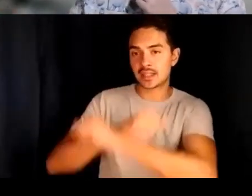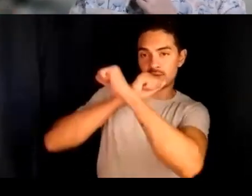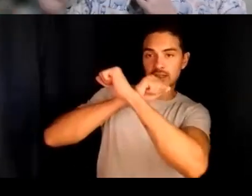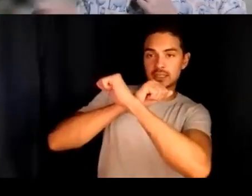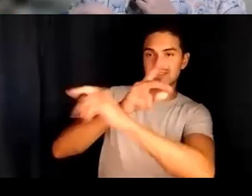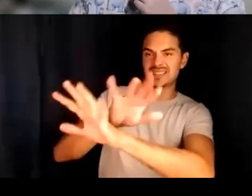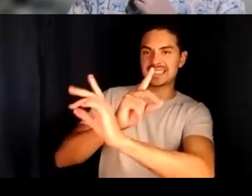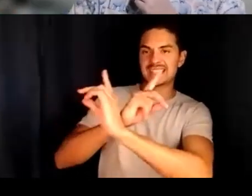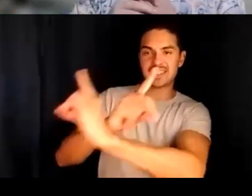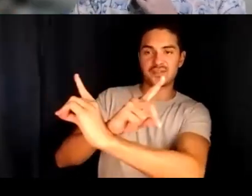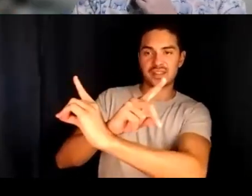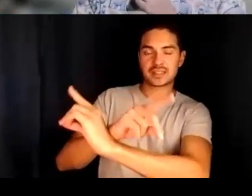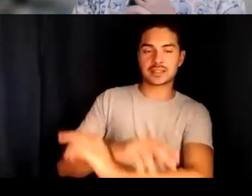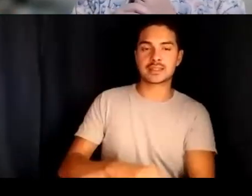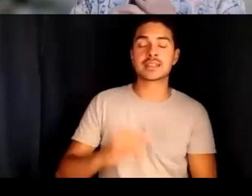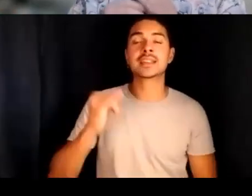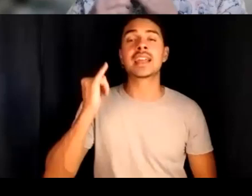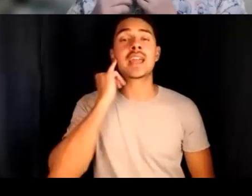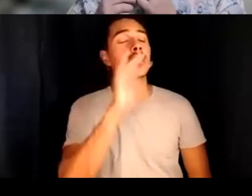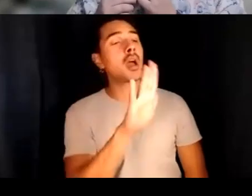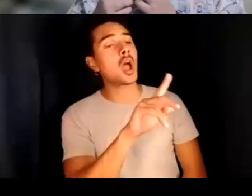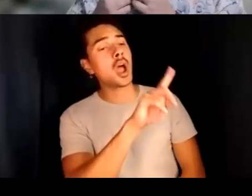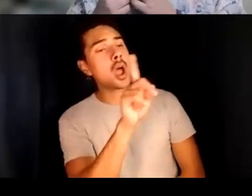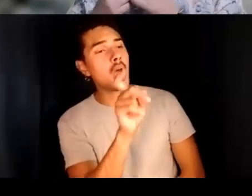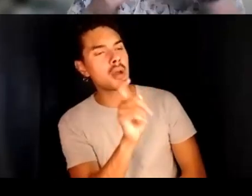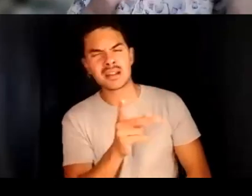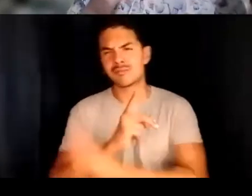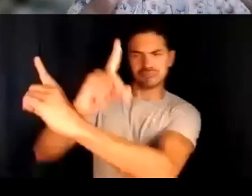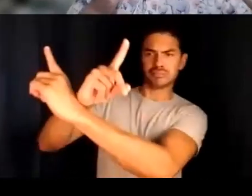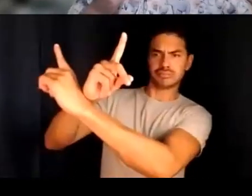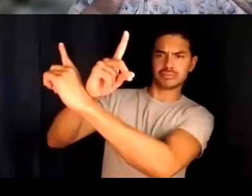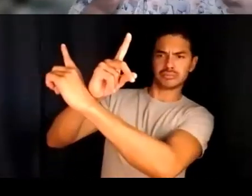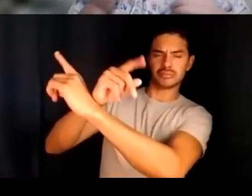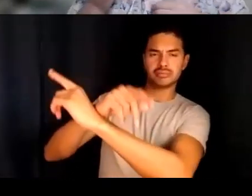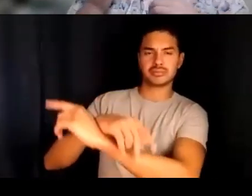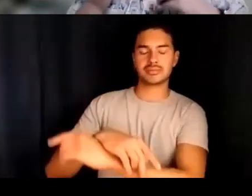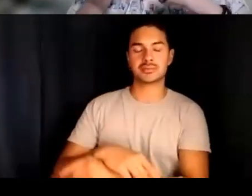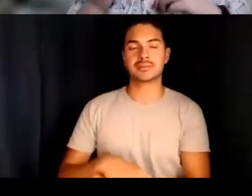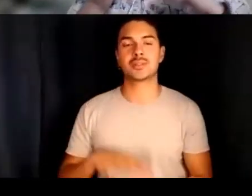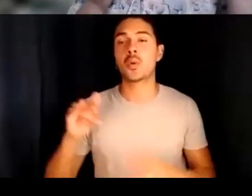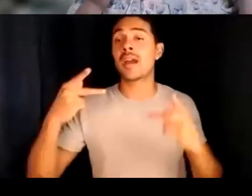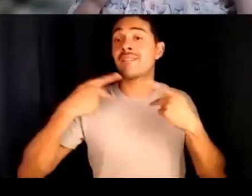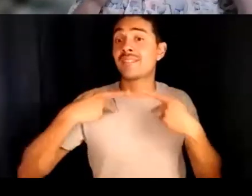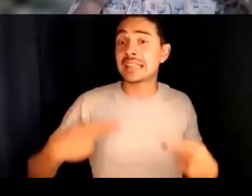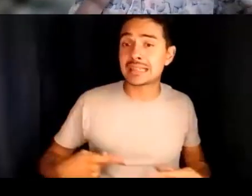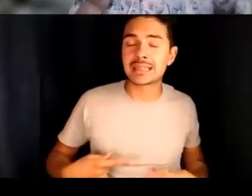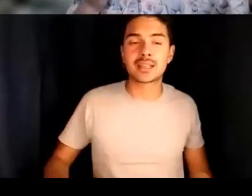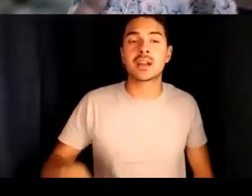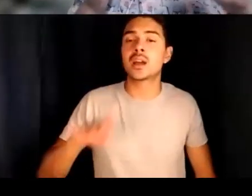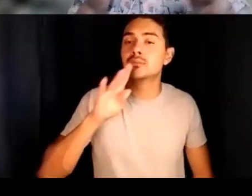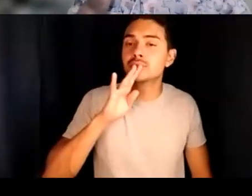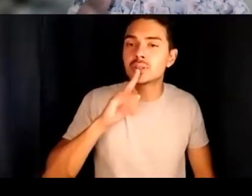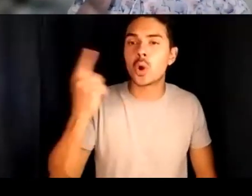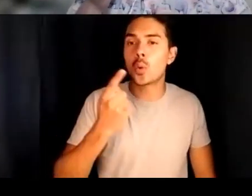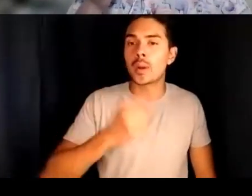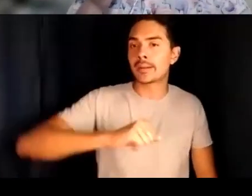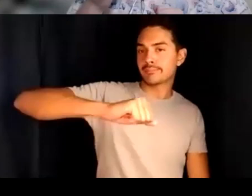how they talk with you or others physically either, you know, needing to always be by the door